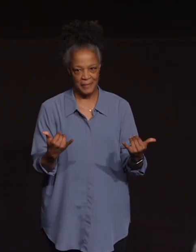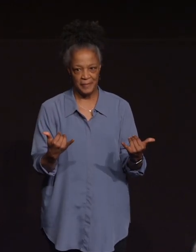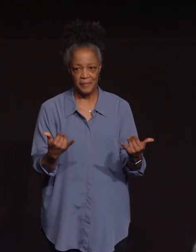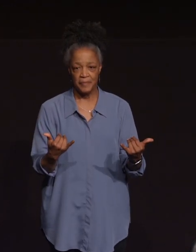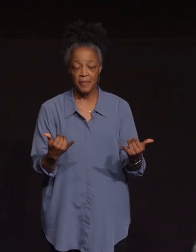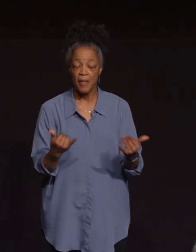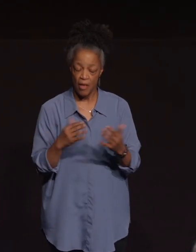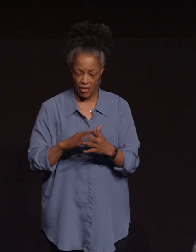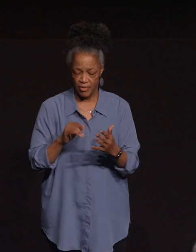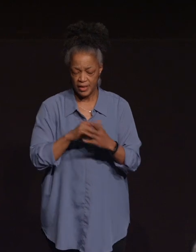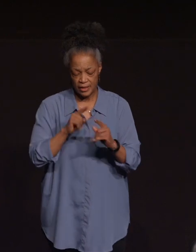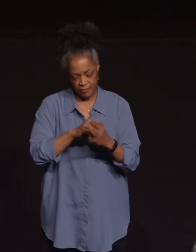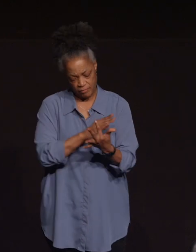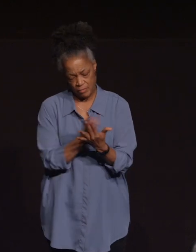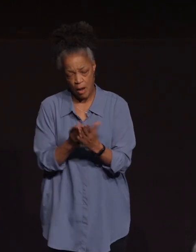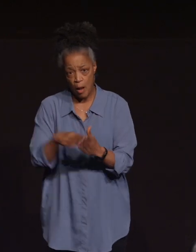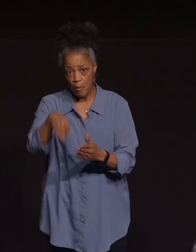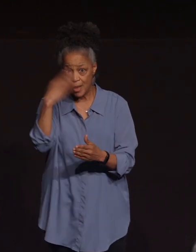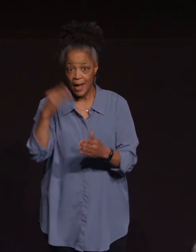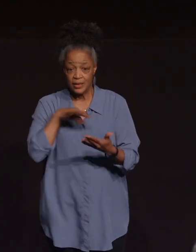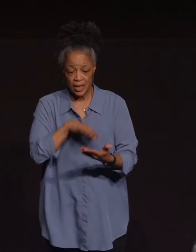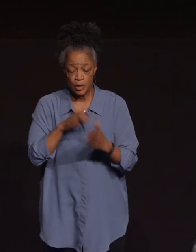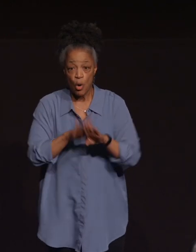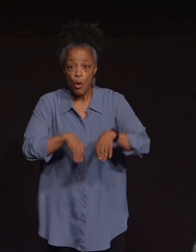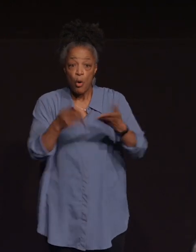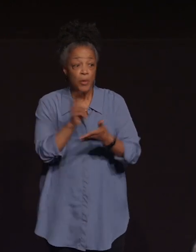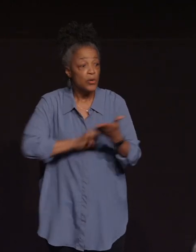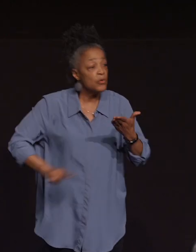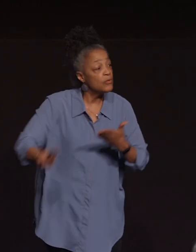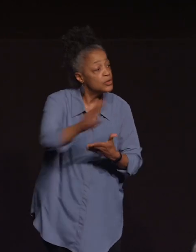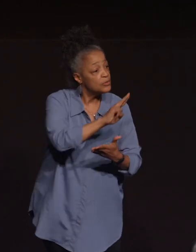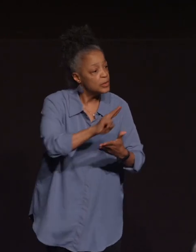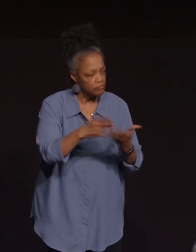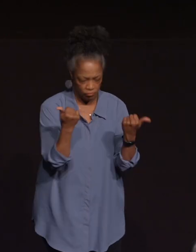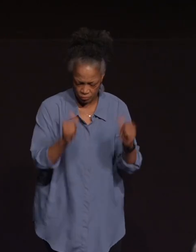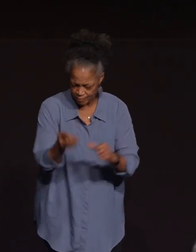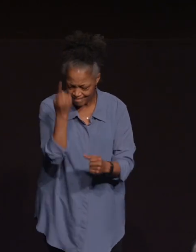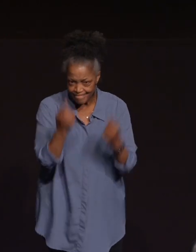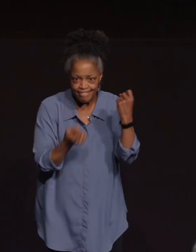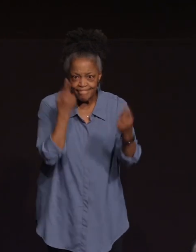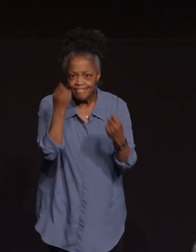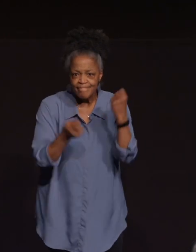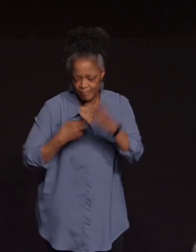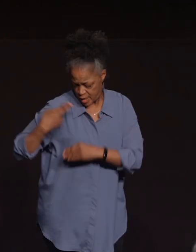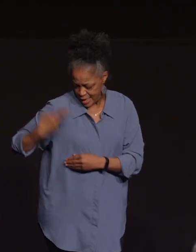This series, the Black Studies Open University, is an effort to better understand the history and future of